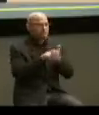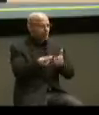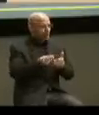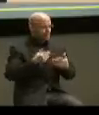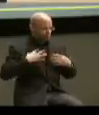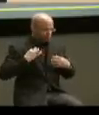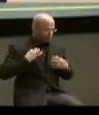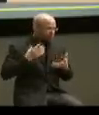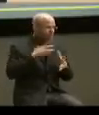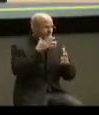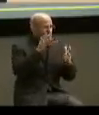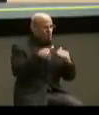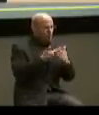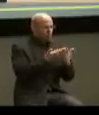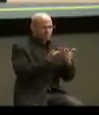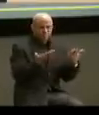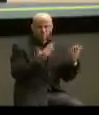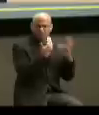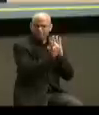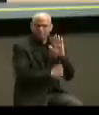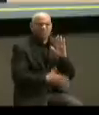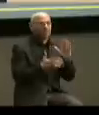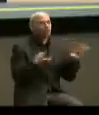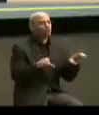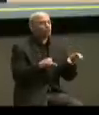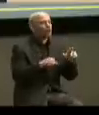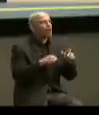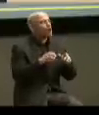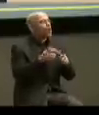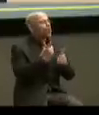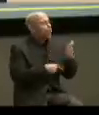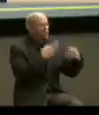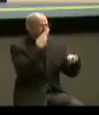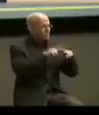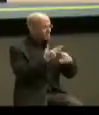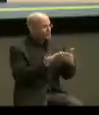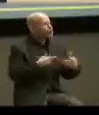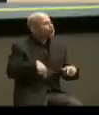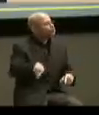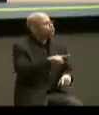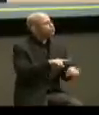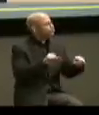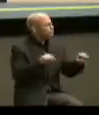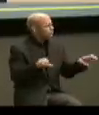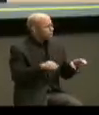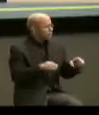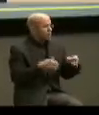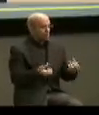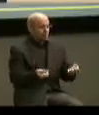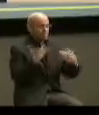JERSEY AND ALL THESE OTHER THINGS HE'S BEEN DOING WHAT ARE FUN THINGS YOU CAN DO?